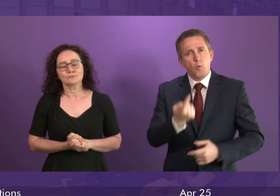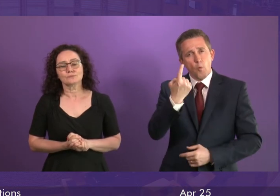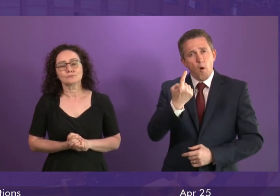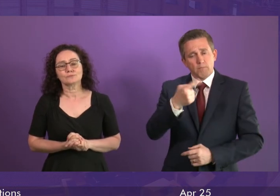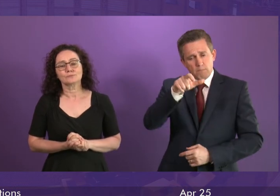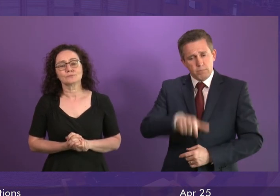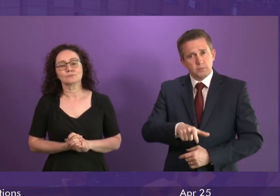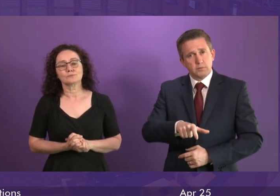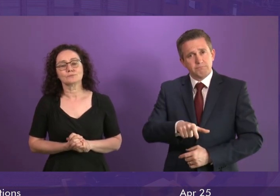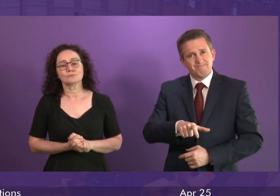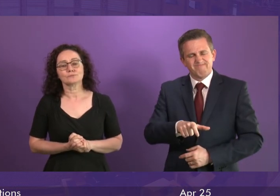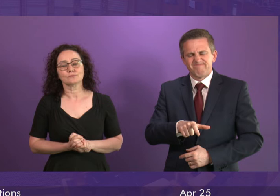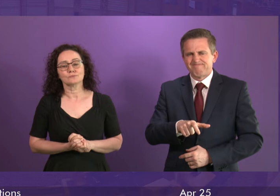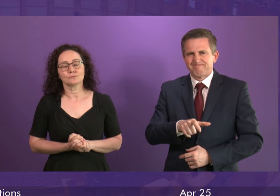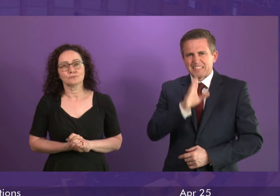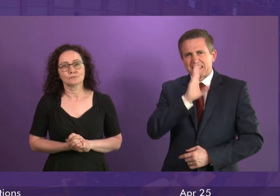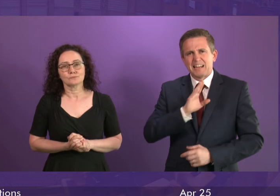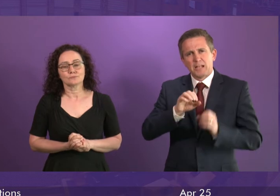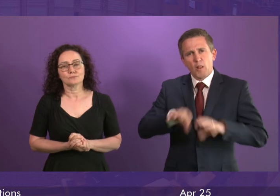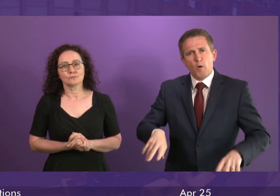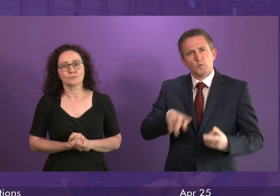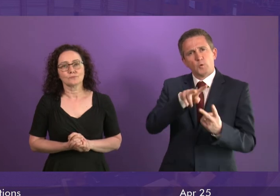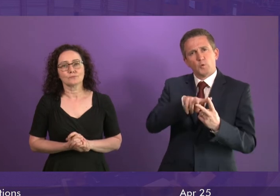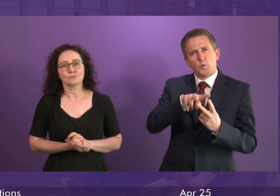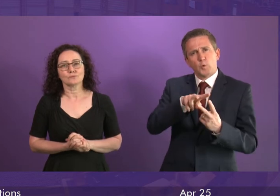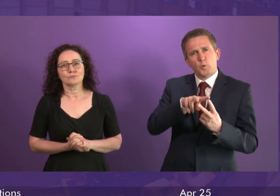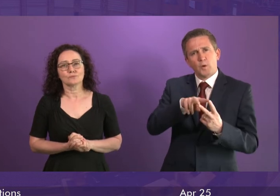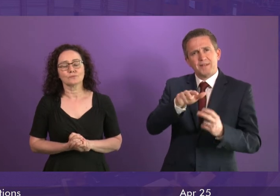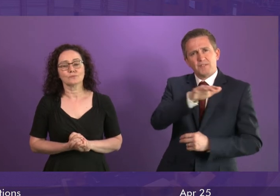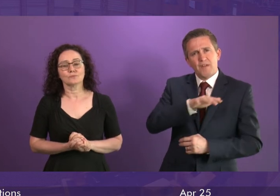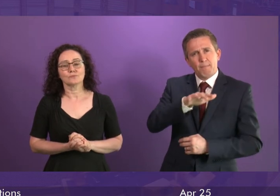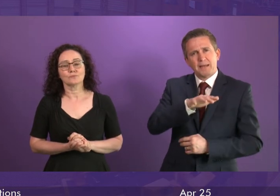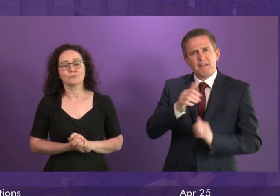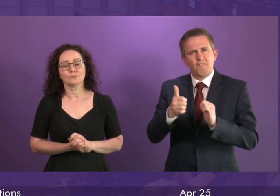constituents lost two of his relatives and 13 of his friends in the horrific and evil